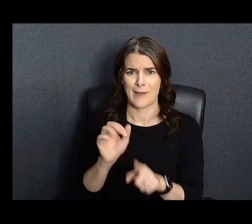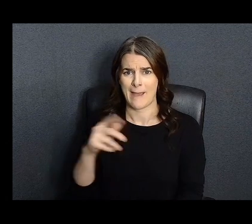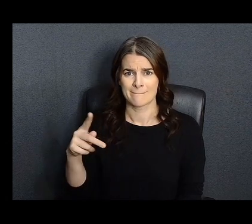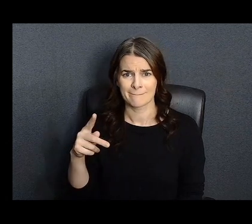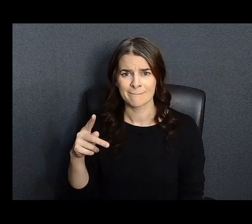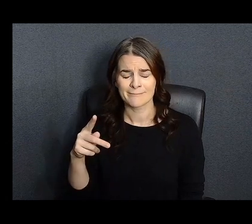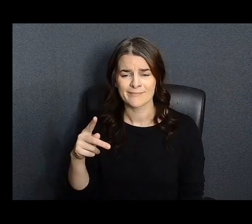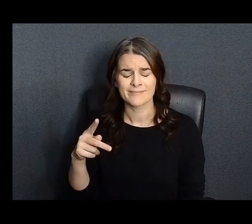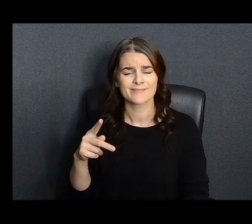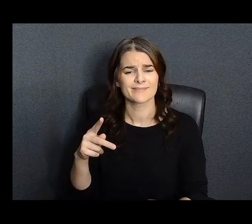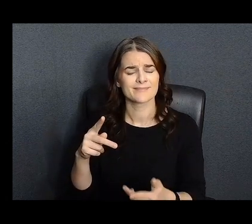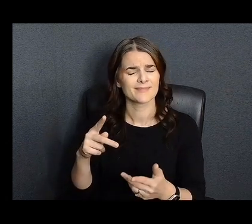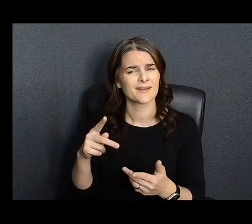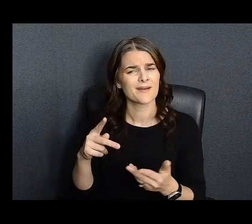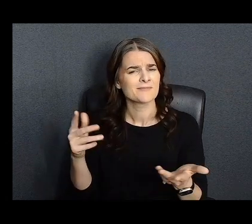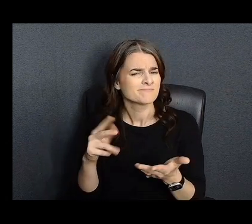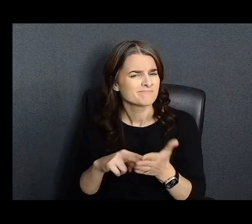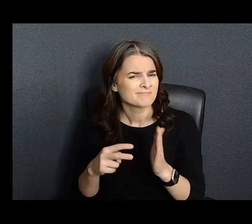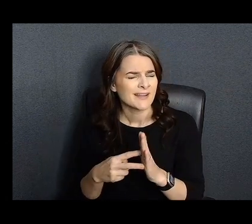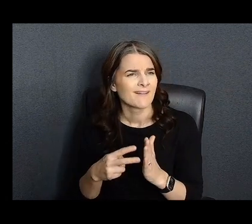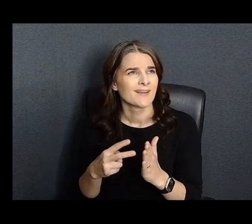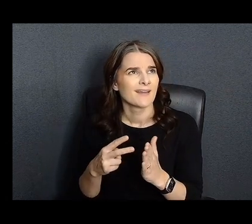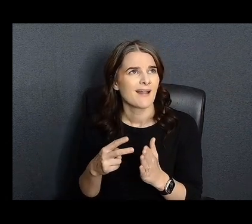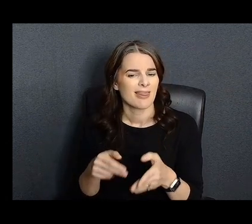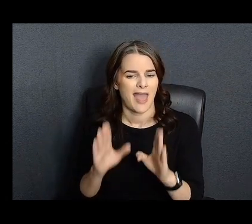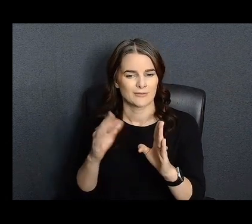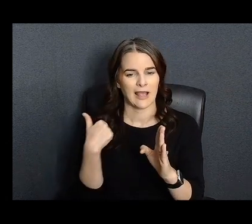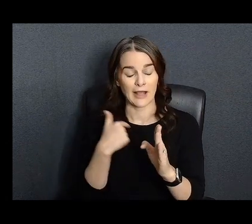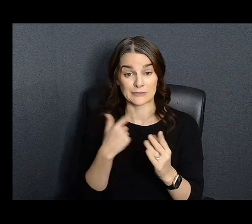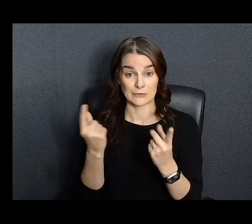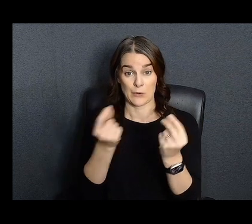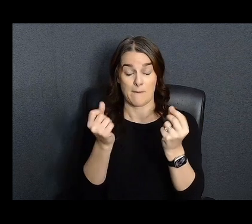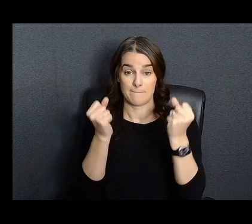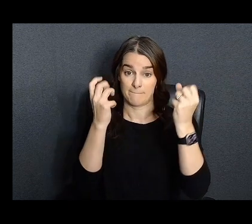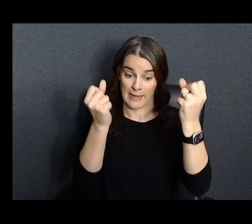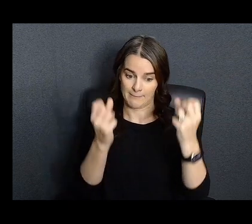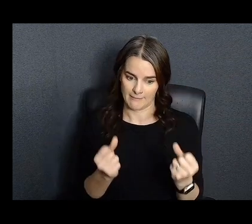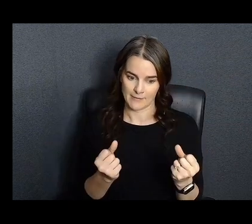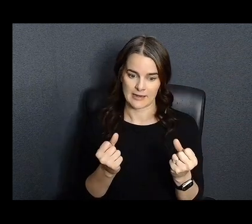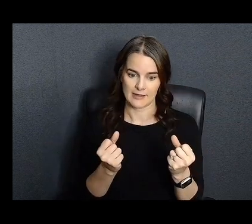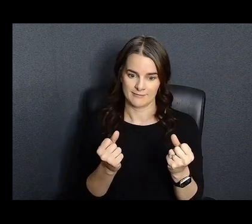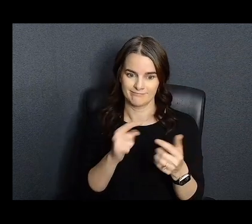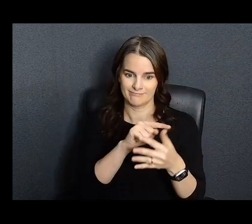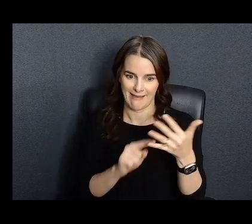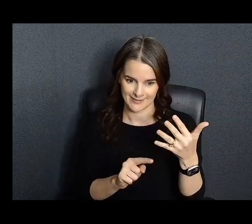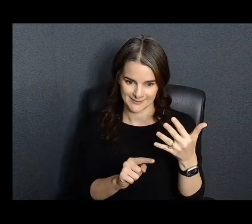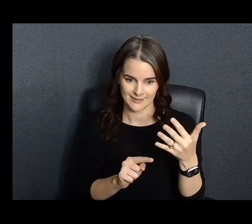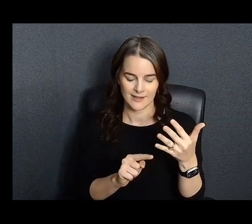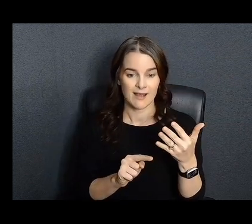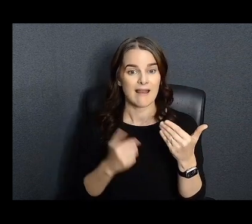that it gives us the capability to do many, many things and have access to language in many formats.